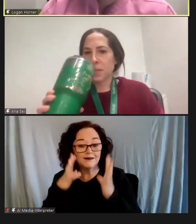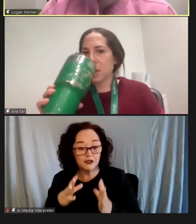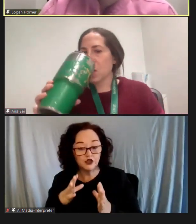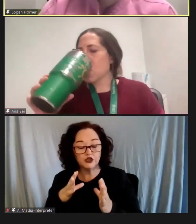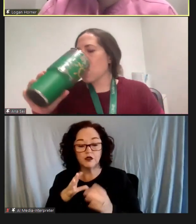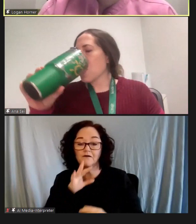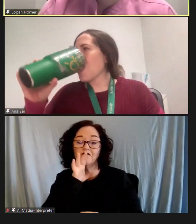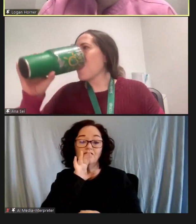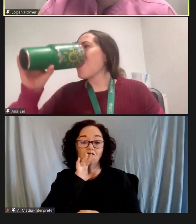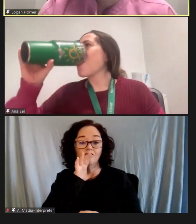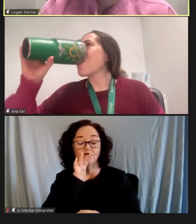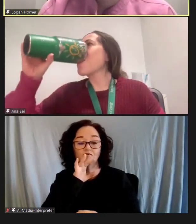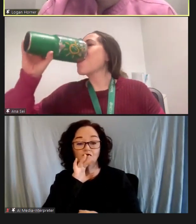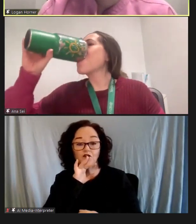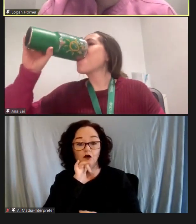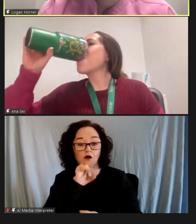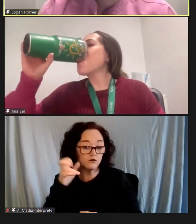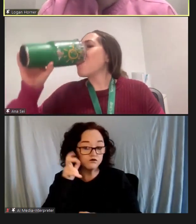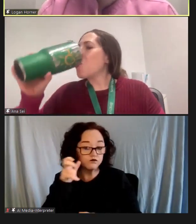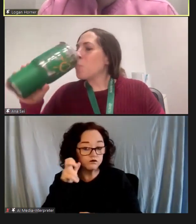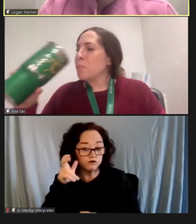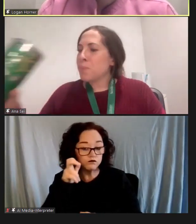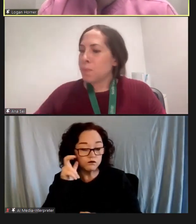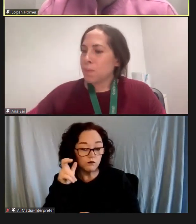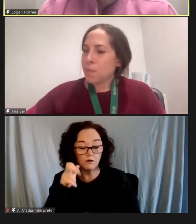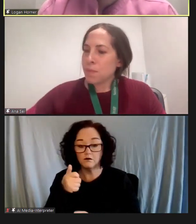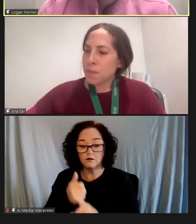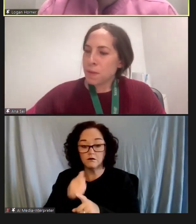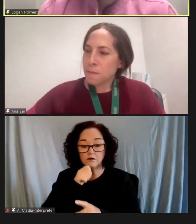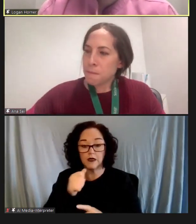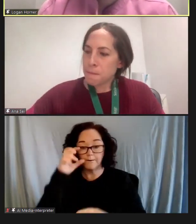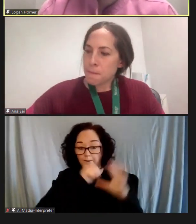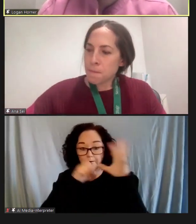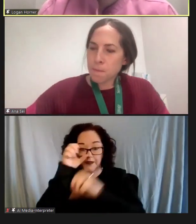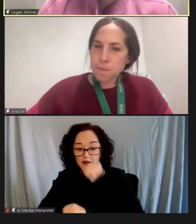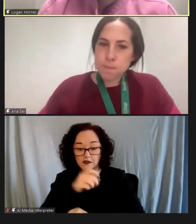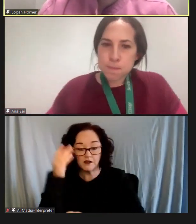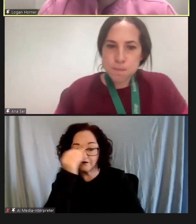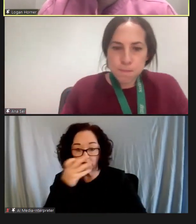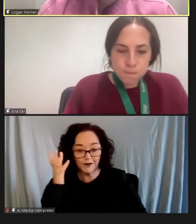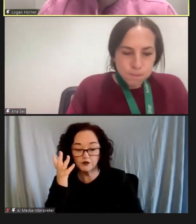on some educational information with